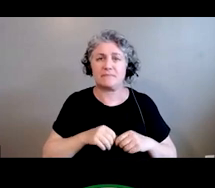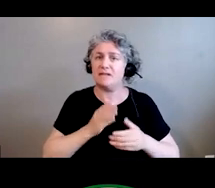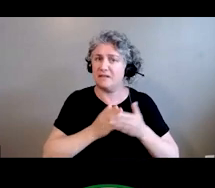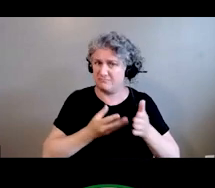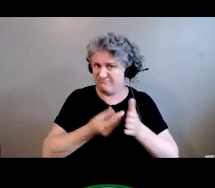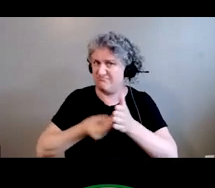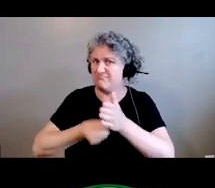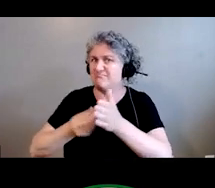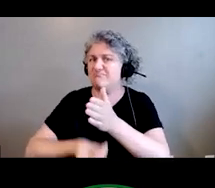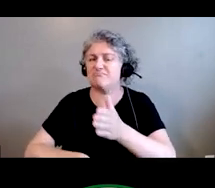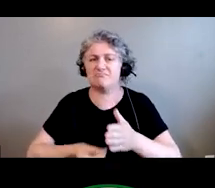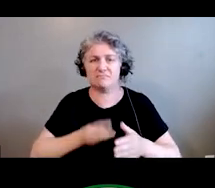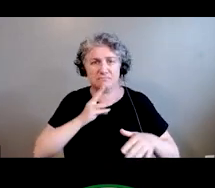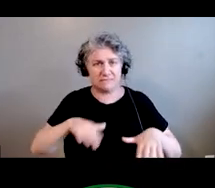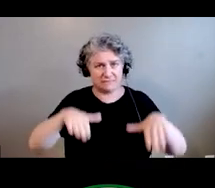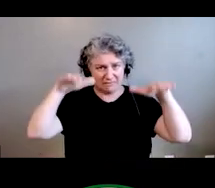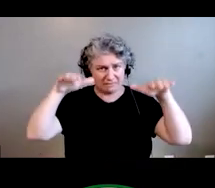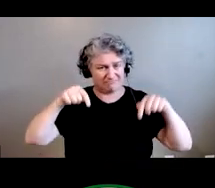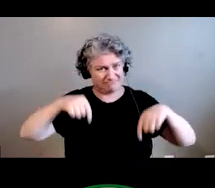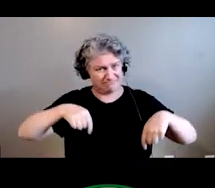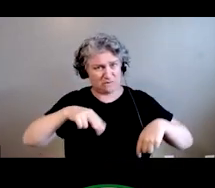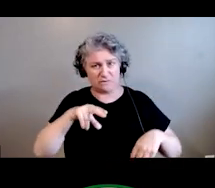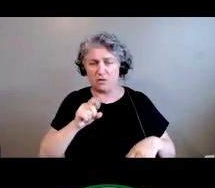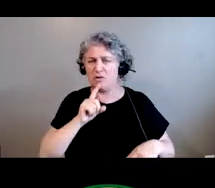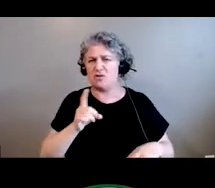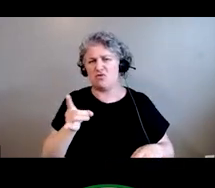and, you know, homes lost, not just damaged.